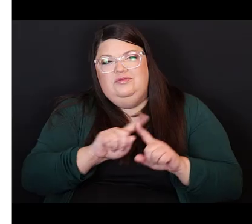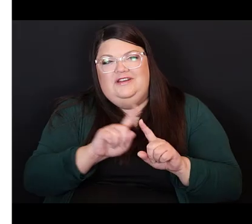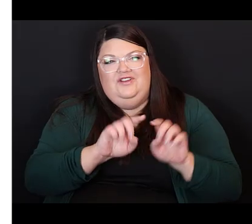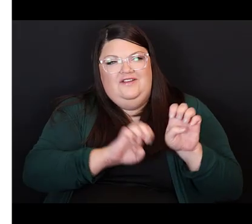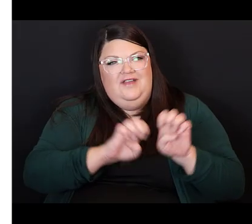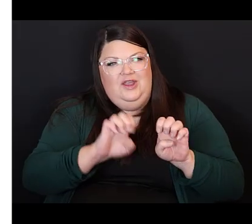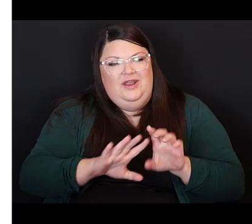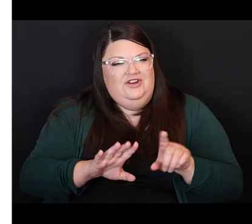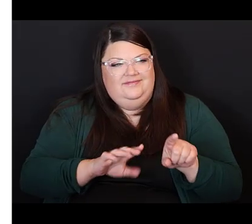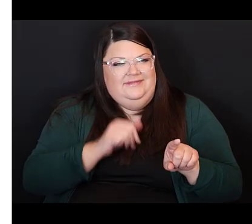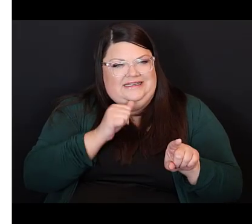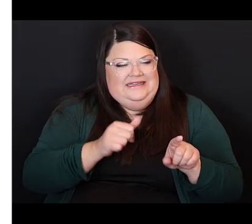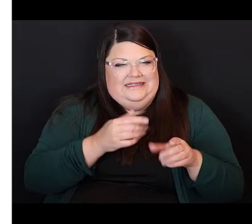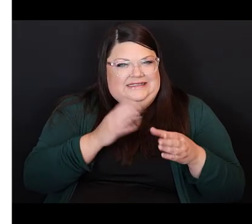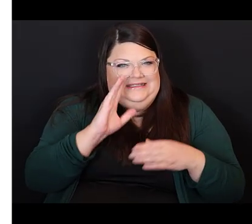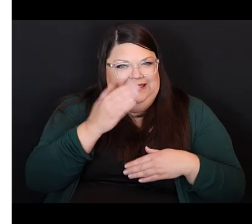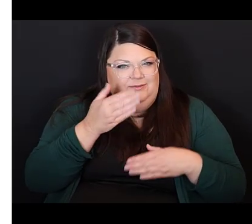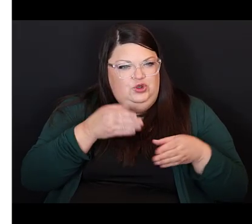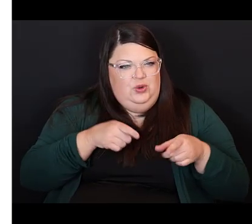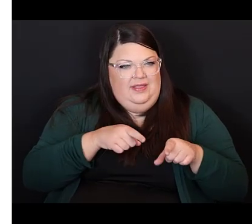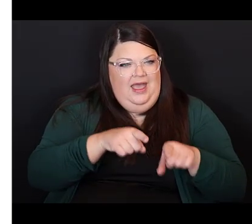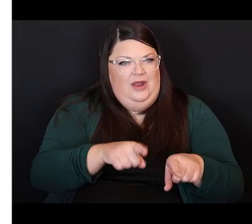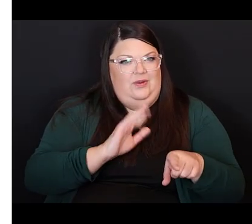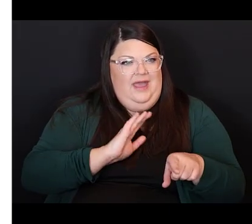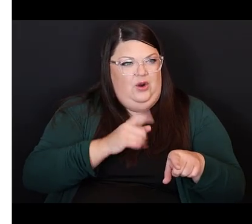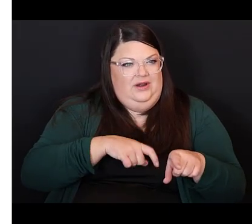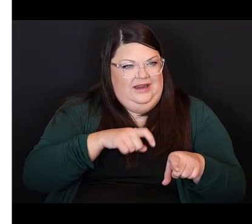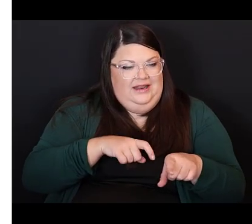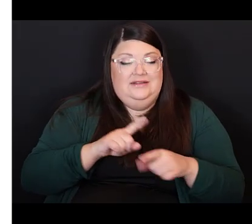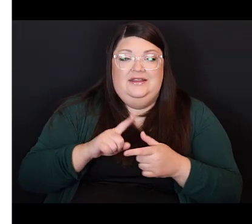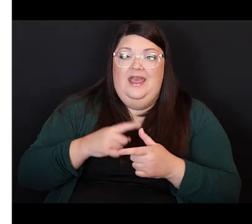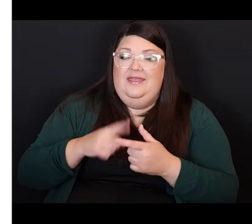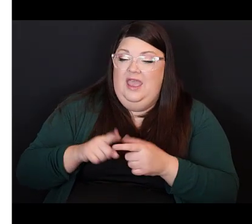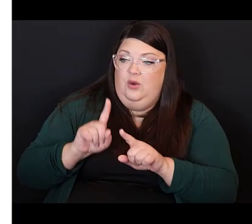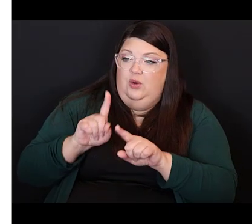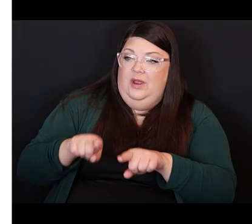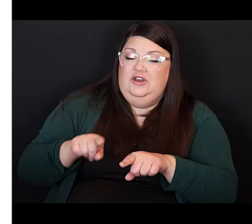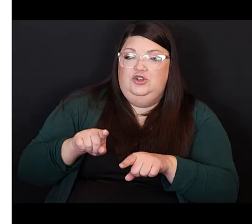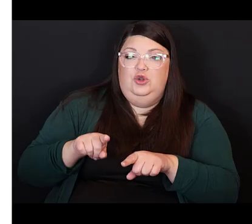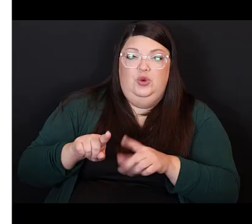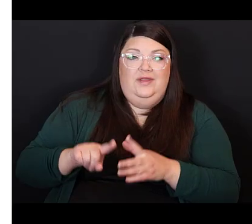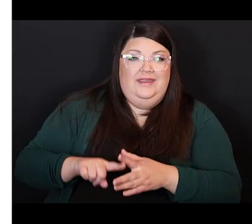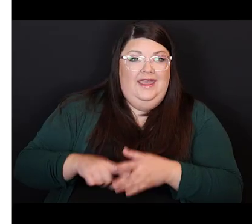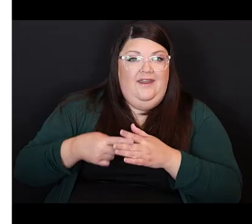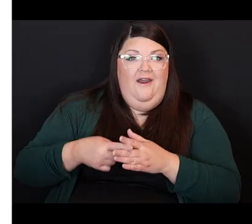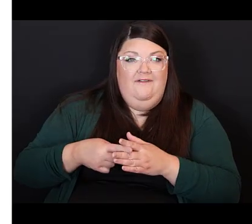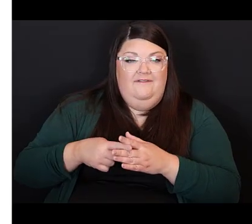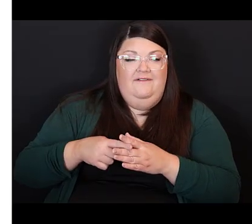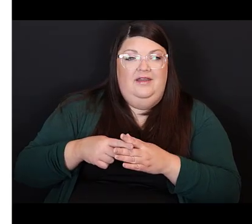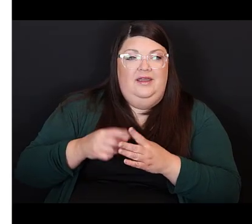but they didn’t quite align with our needs. Then we attended the kickoff meeting for the Evidence